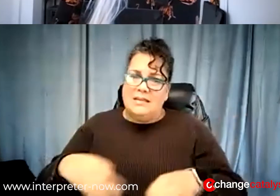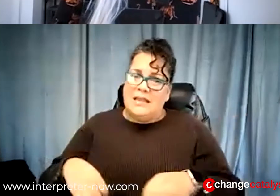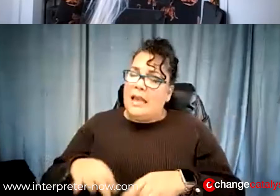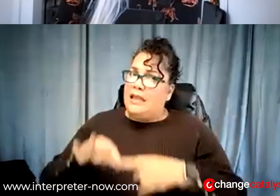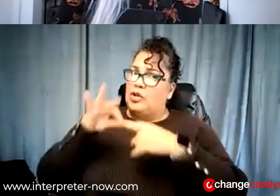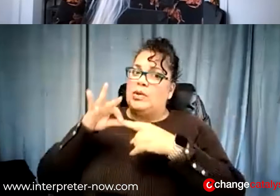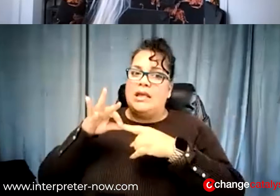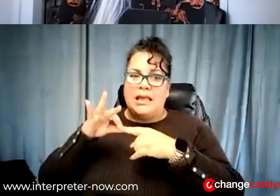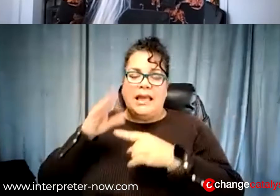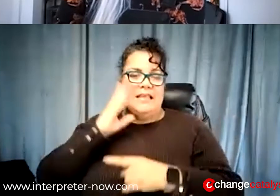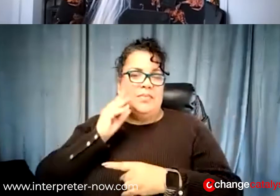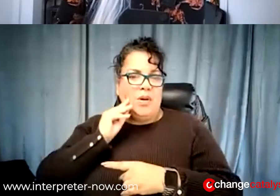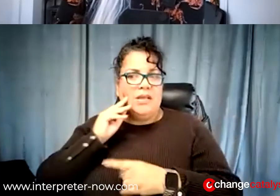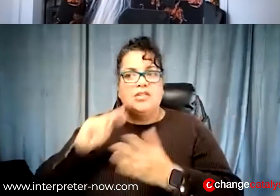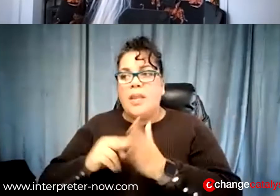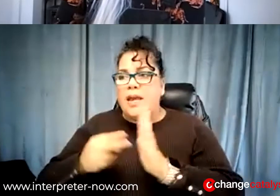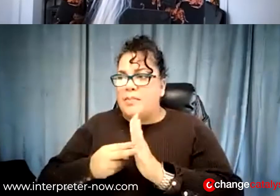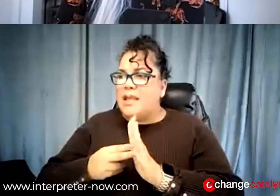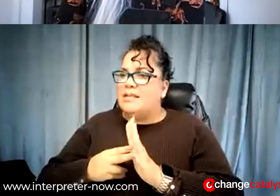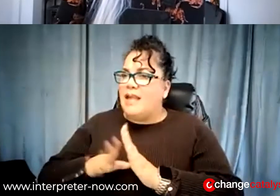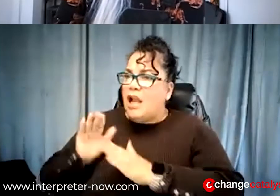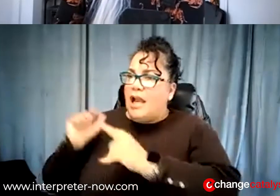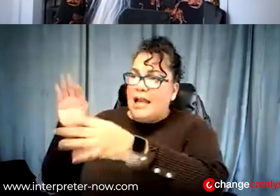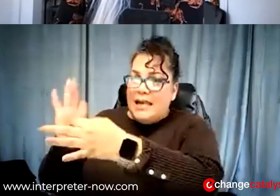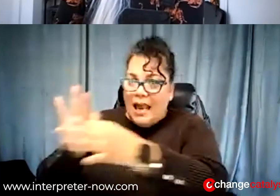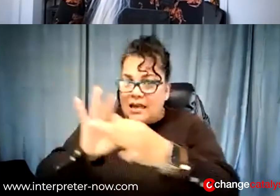it at the same time to commiserate with and celebrate with and all the things in between.